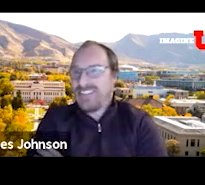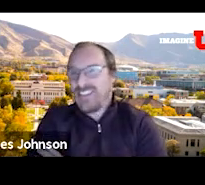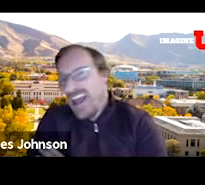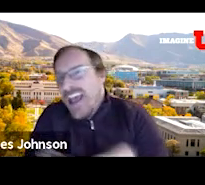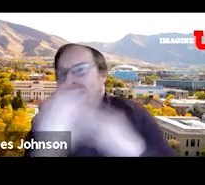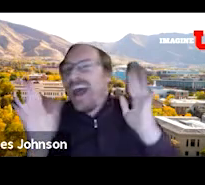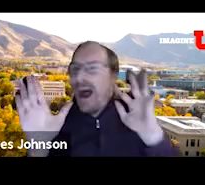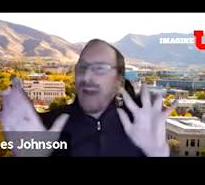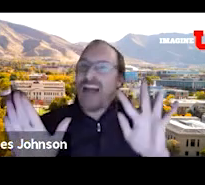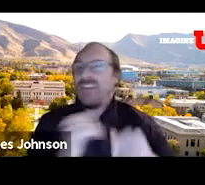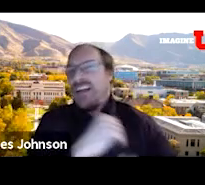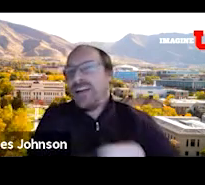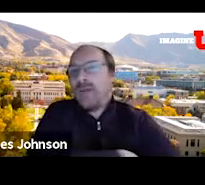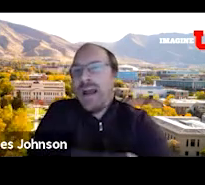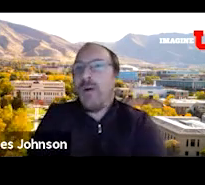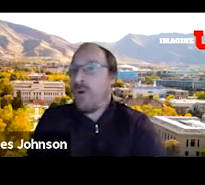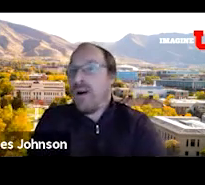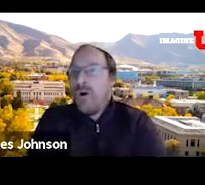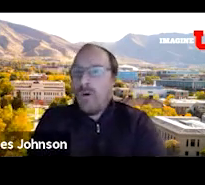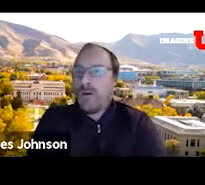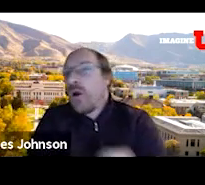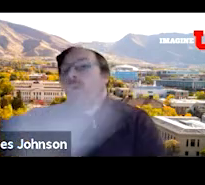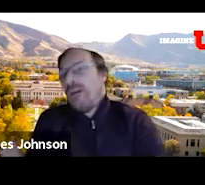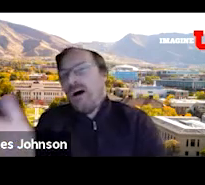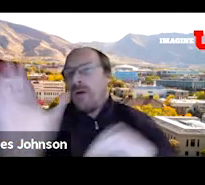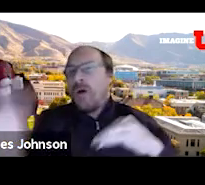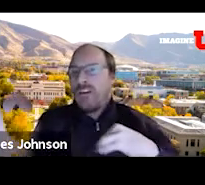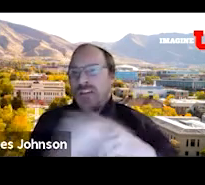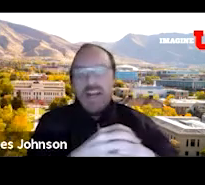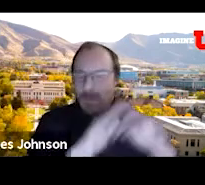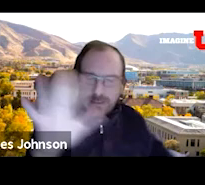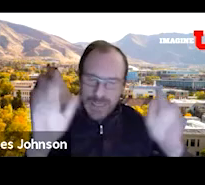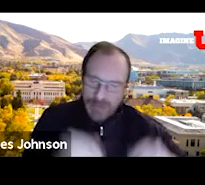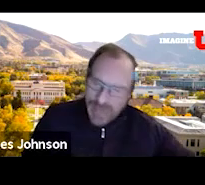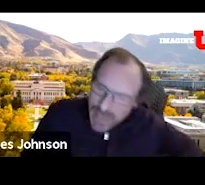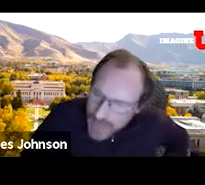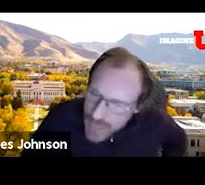I would ask if they needed my help or go to their side immediately if they needed me.